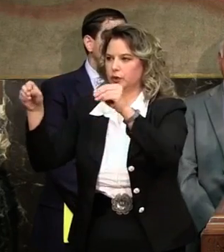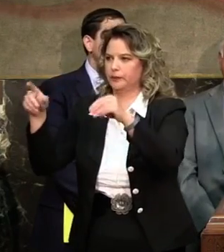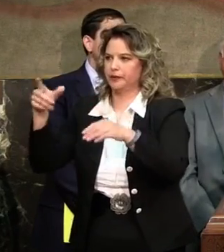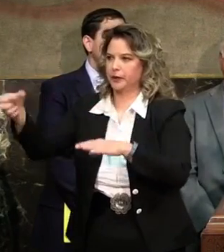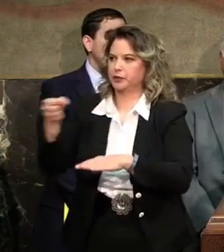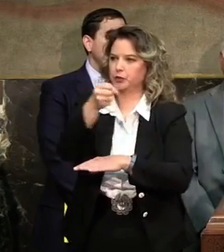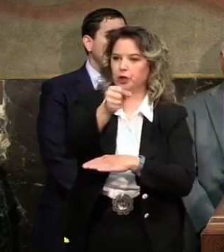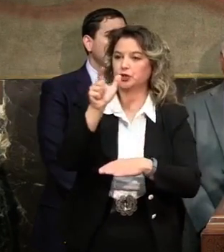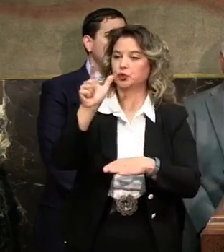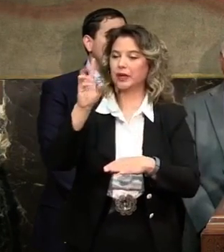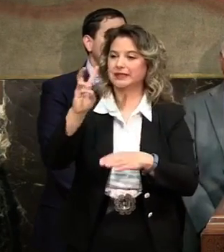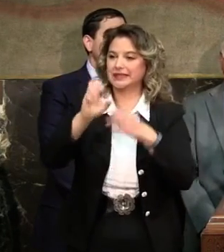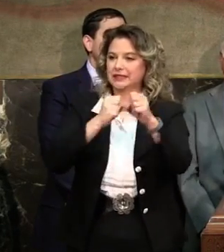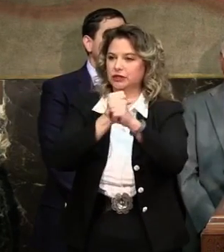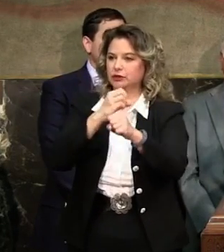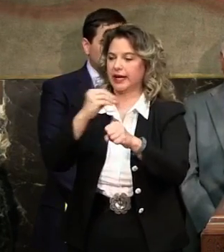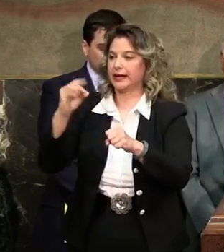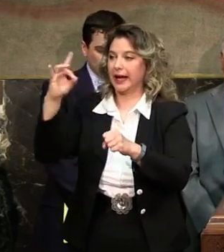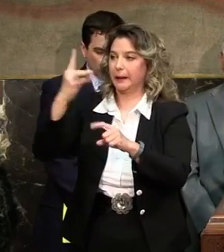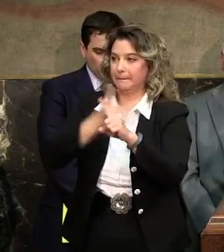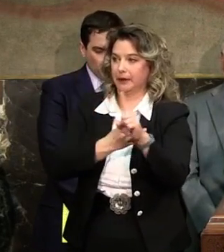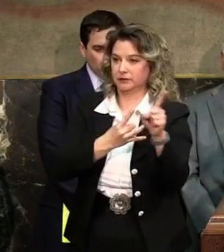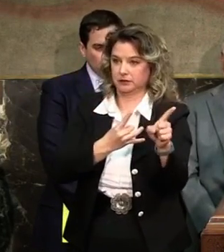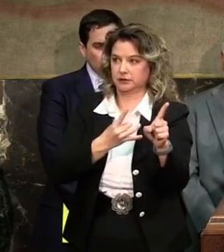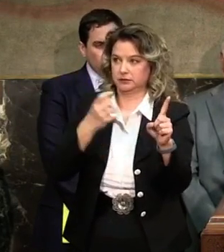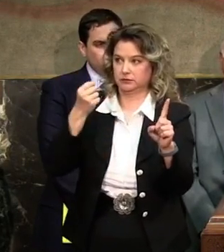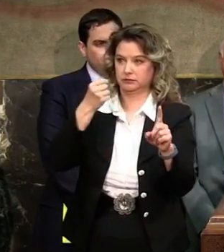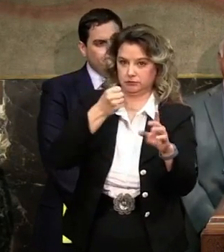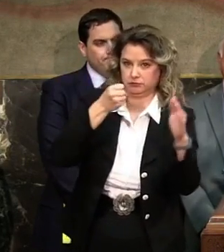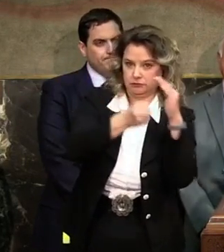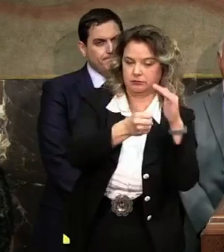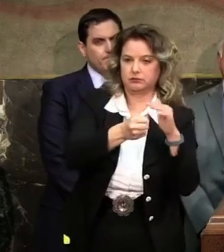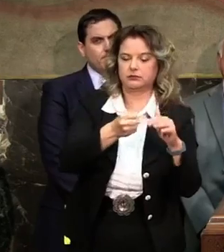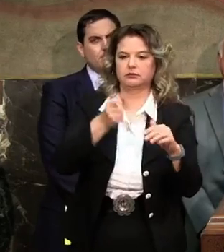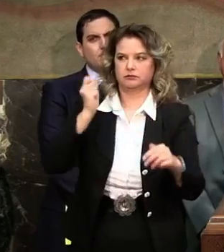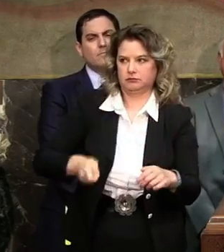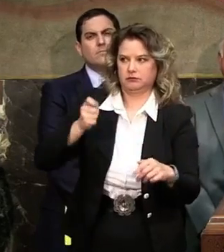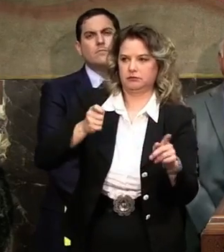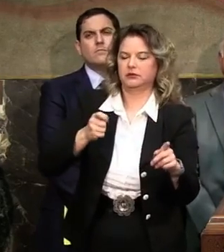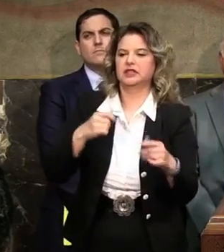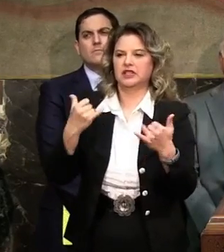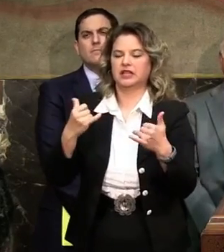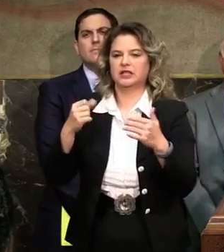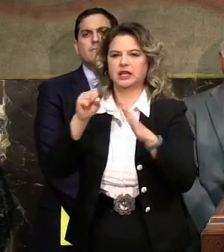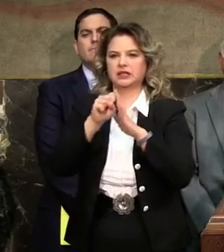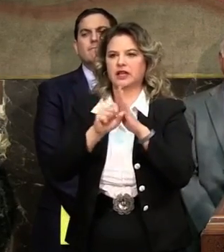years and eight months and today the state of Louisiana has spent six hundred